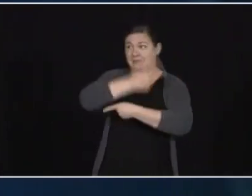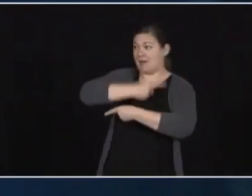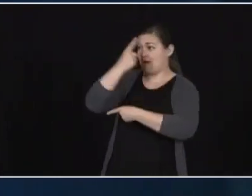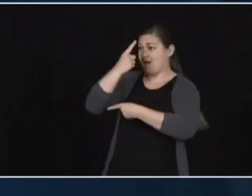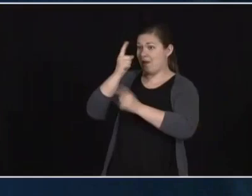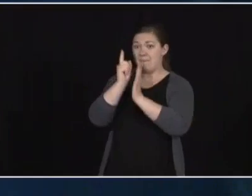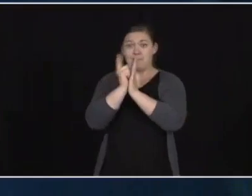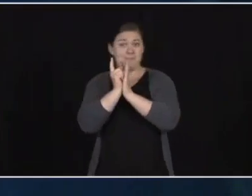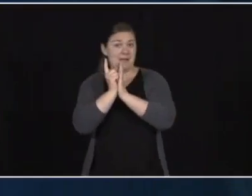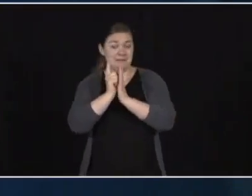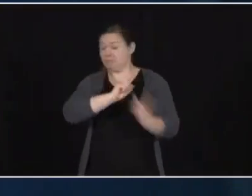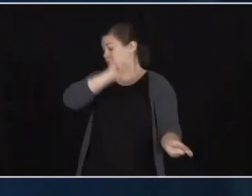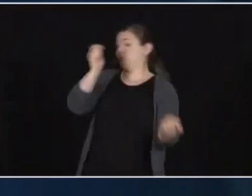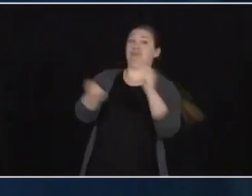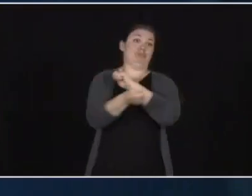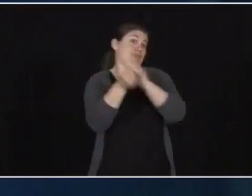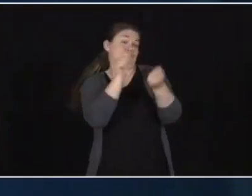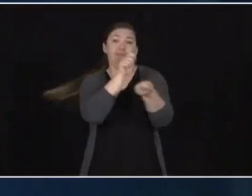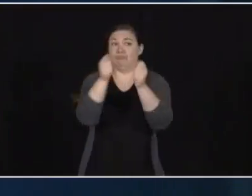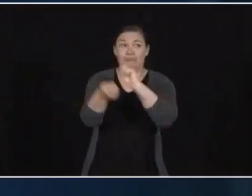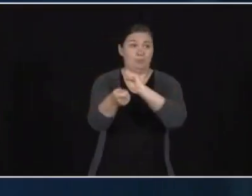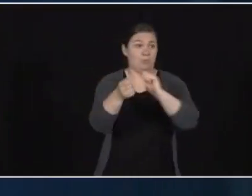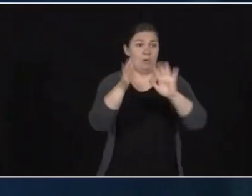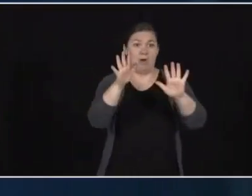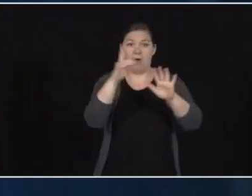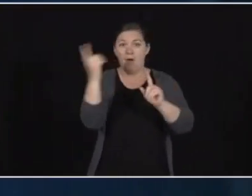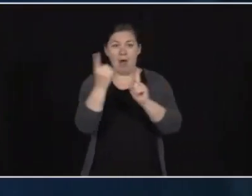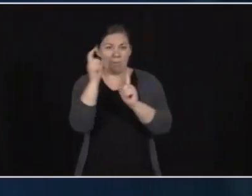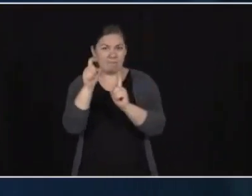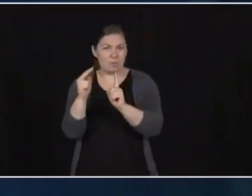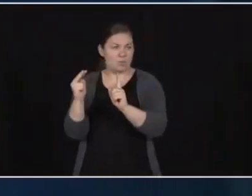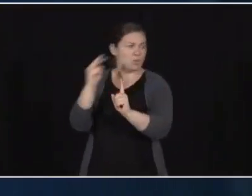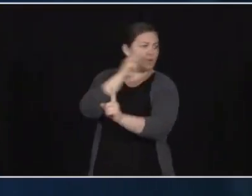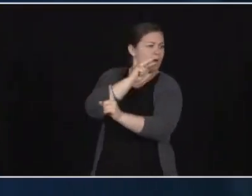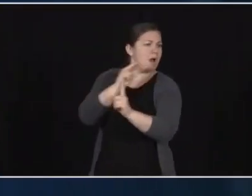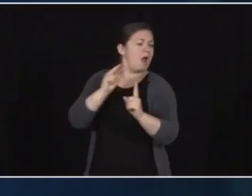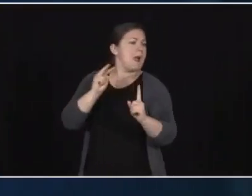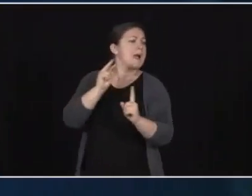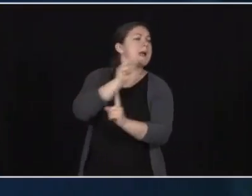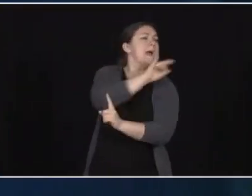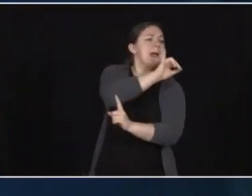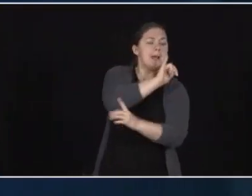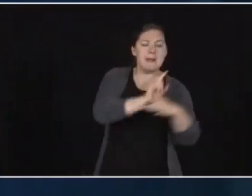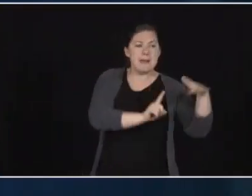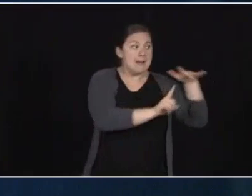that everything with this pandemic evolves on a regular basis. It is minute to minute, hour by hour, day by day,